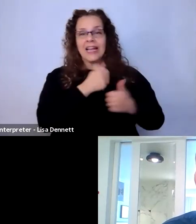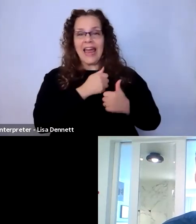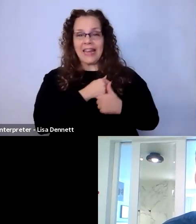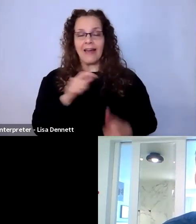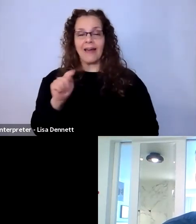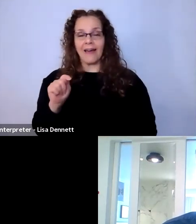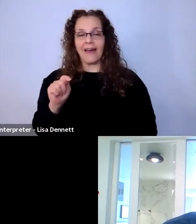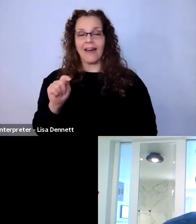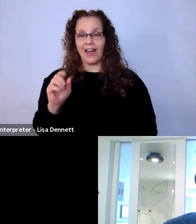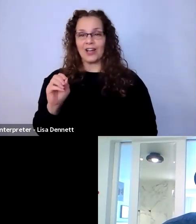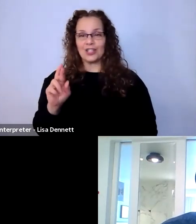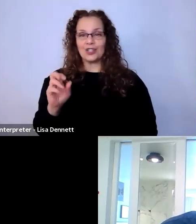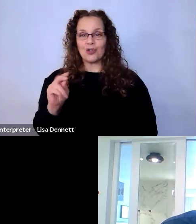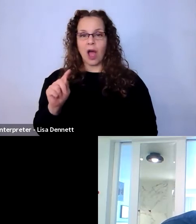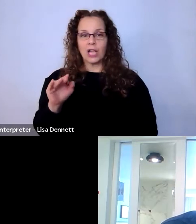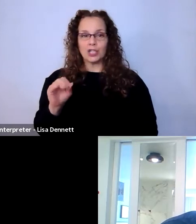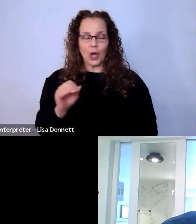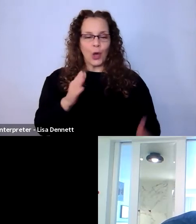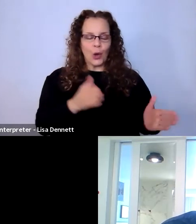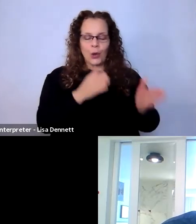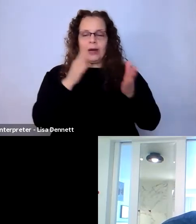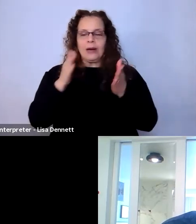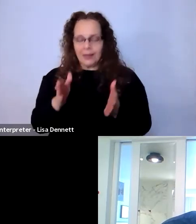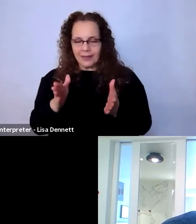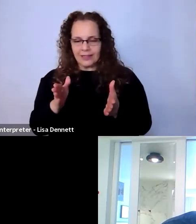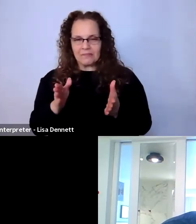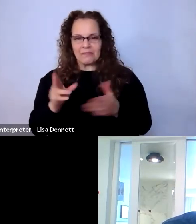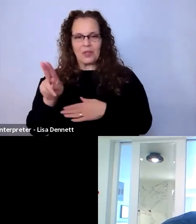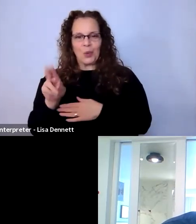Something here in the US. South Africa.